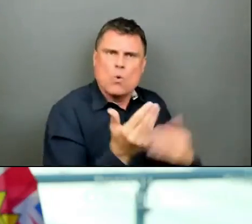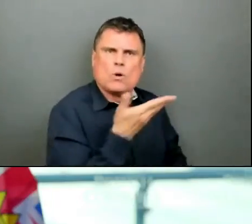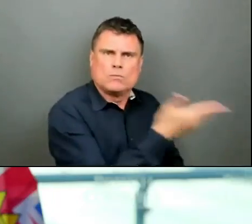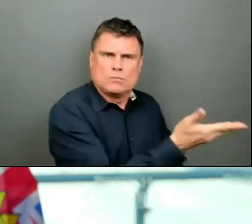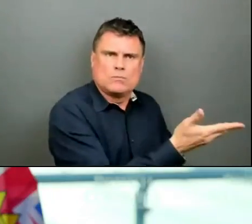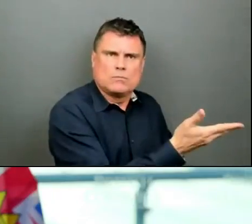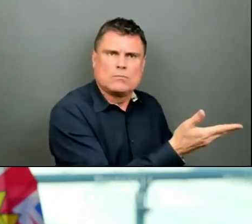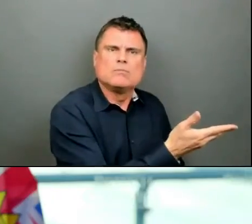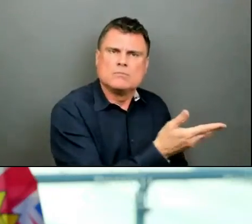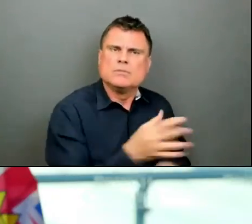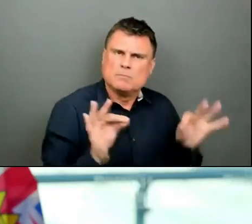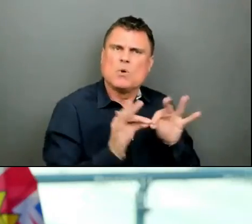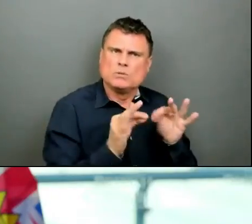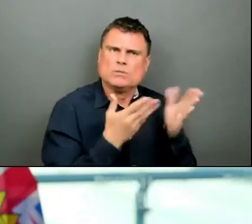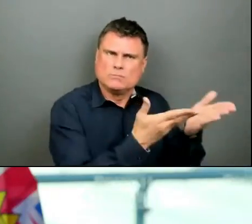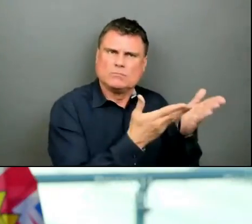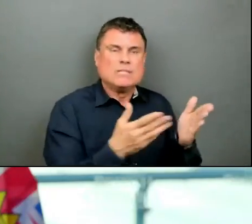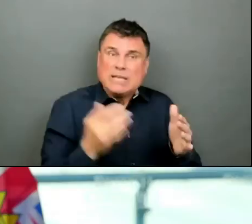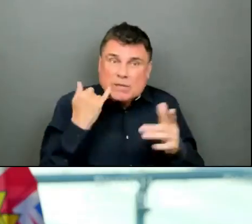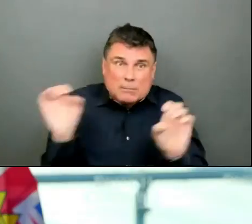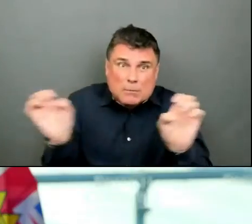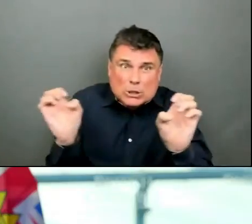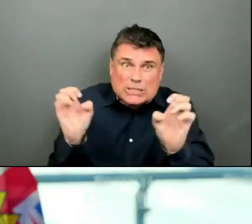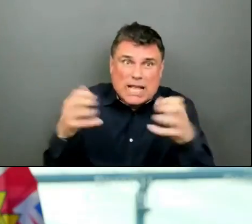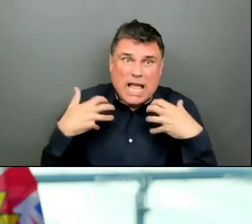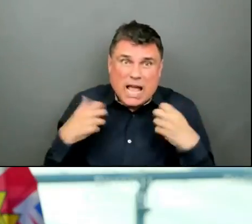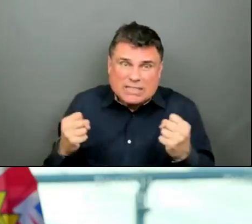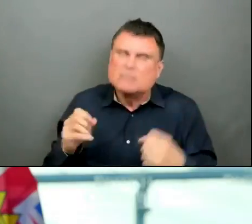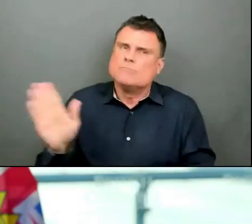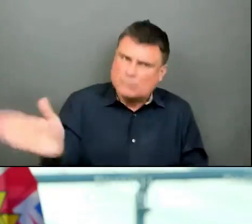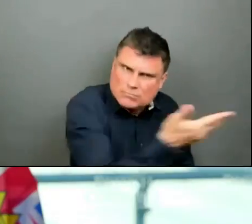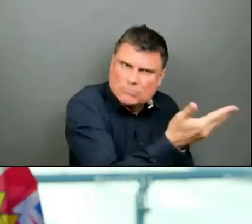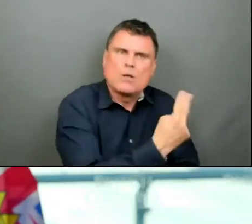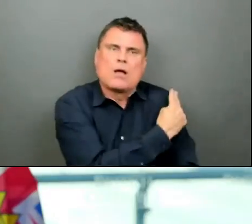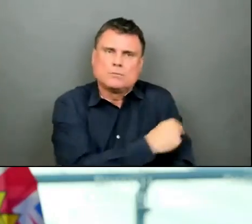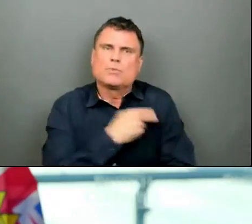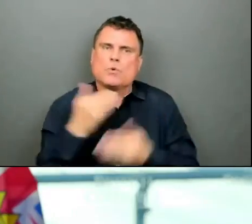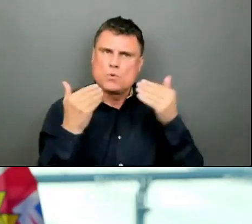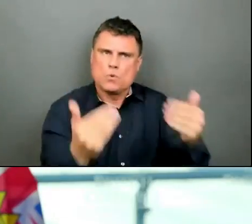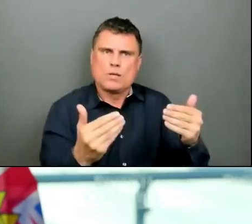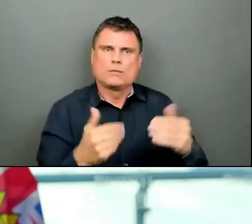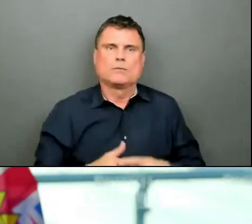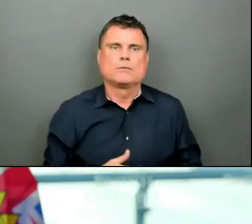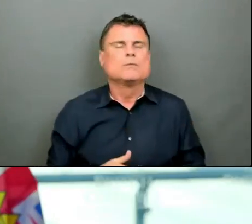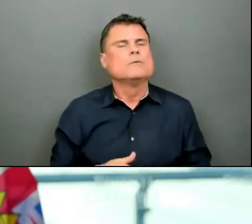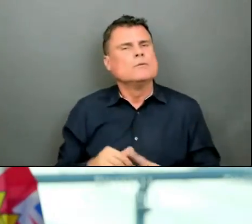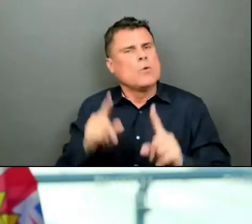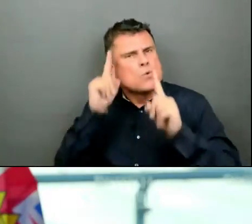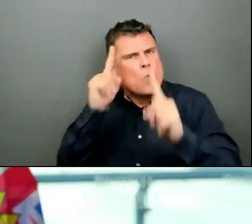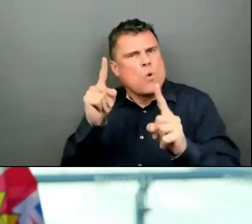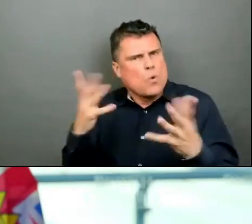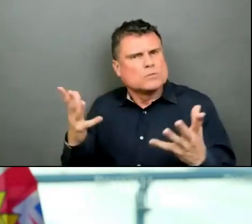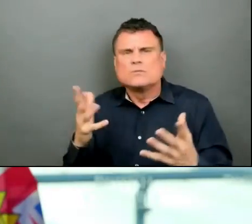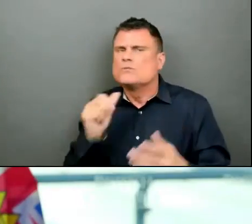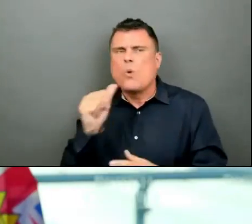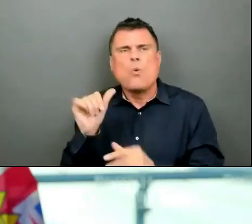you need it. Call 911 if you need it. Make sure you're not waiting too long. And that goes from